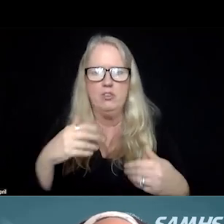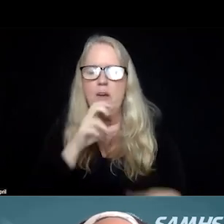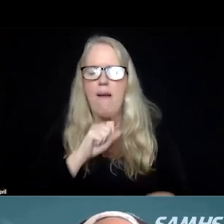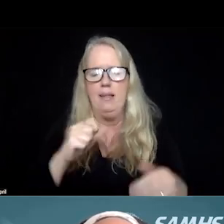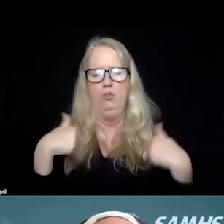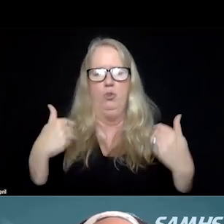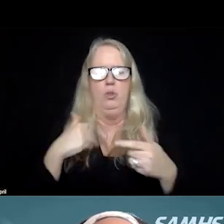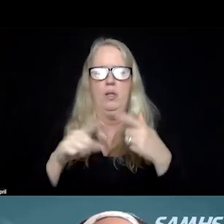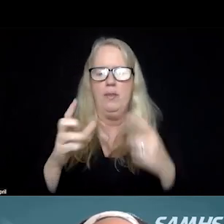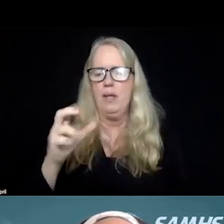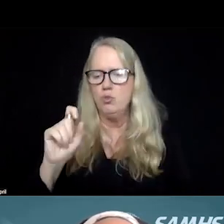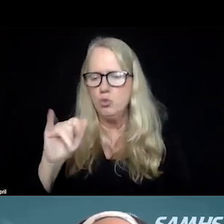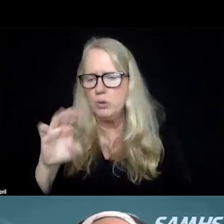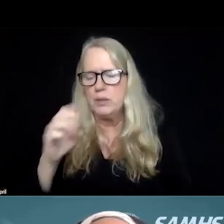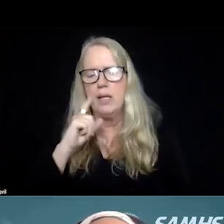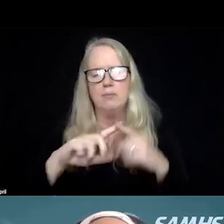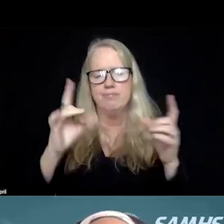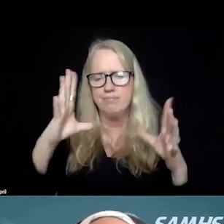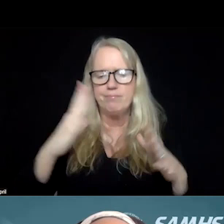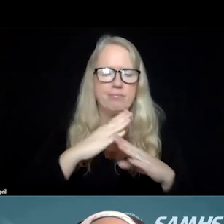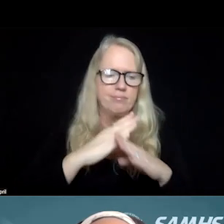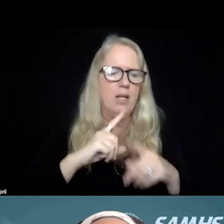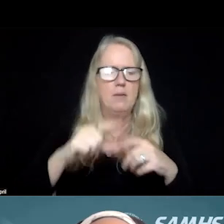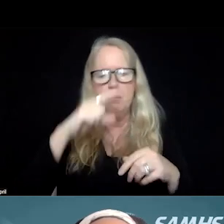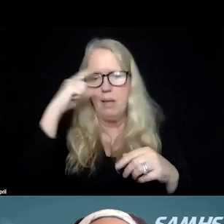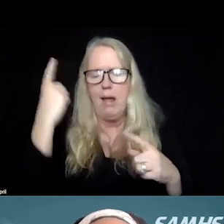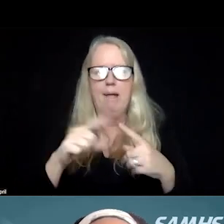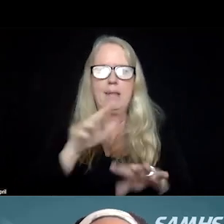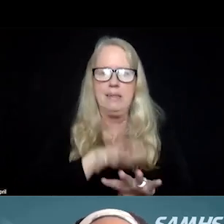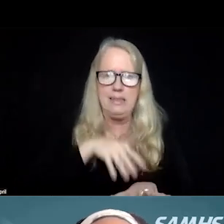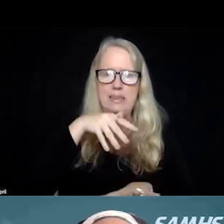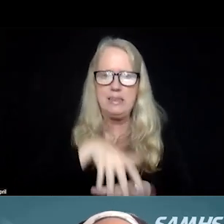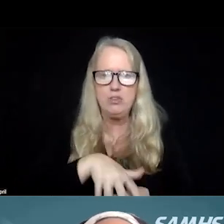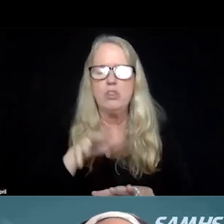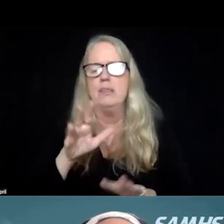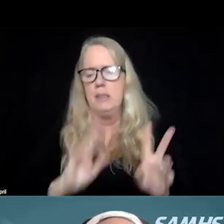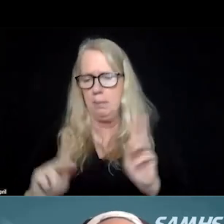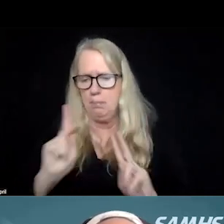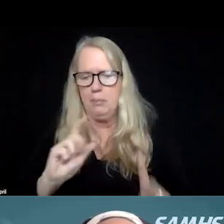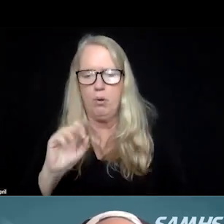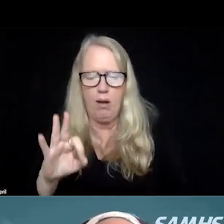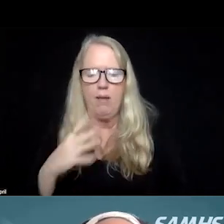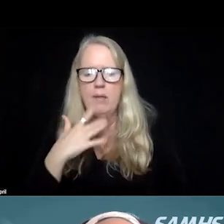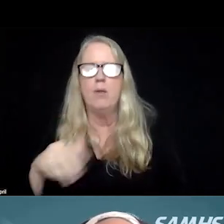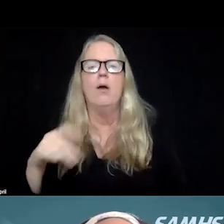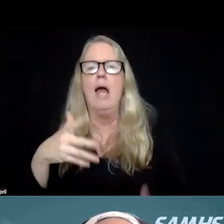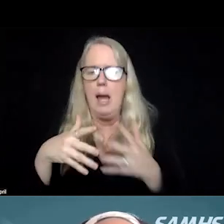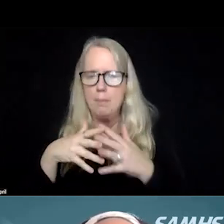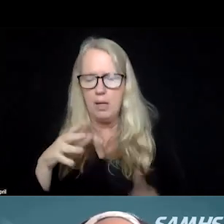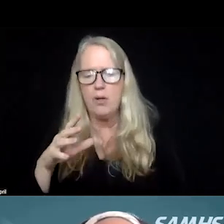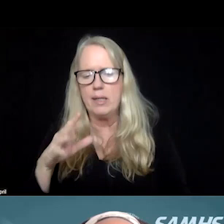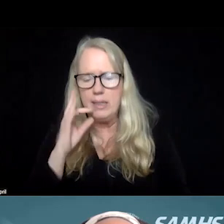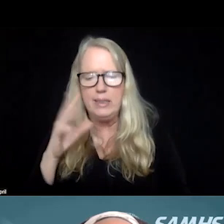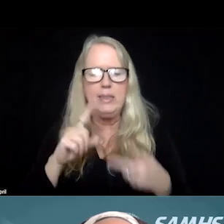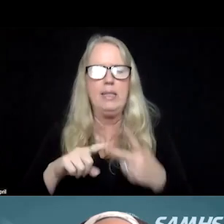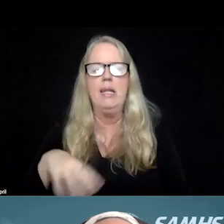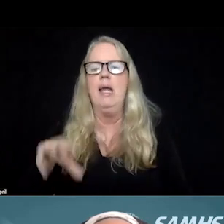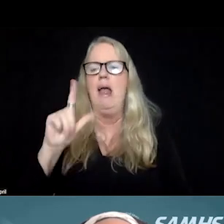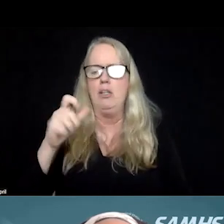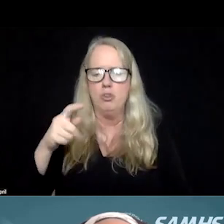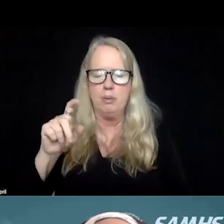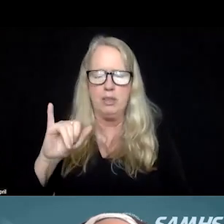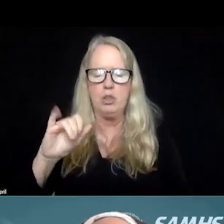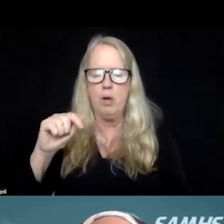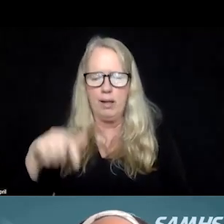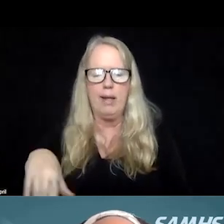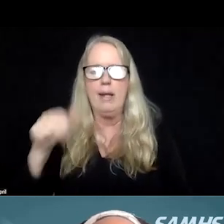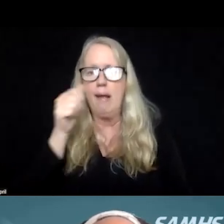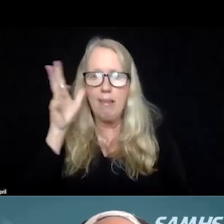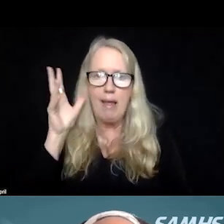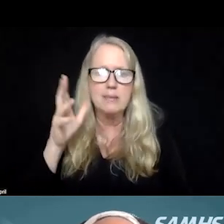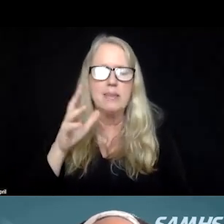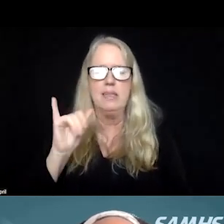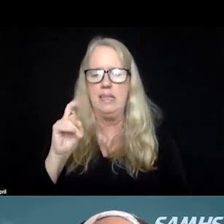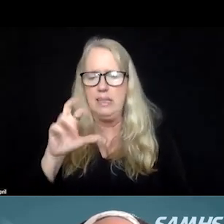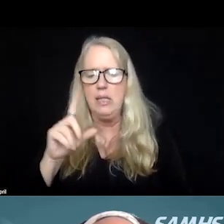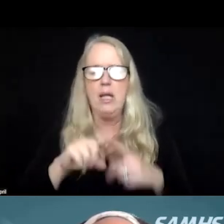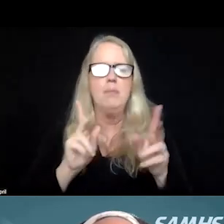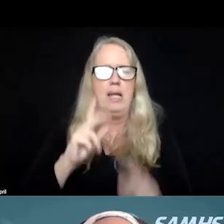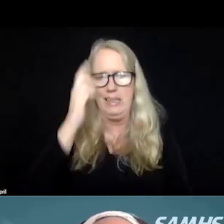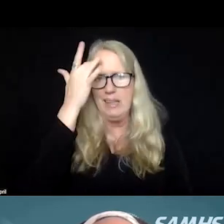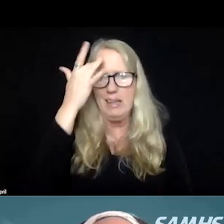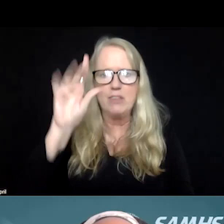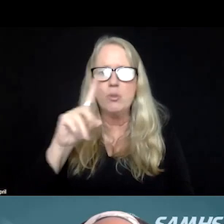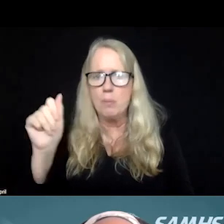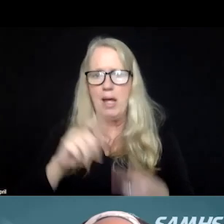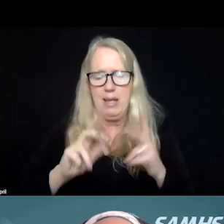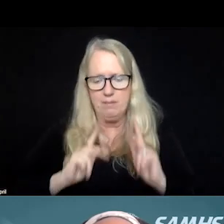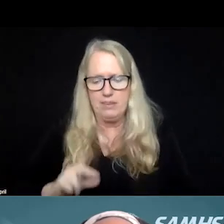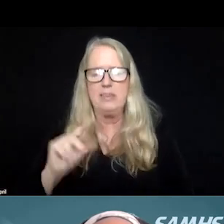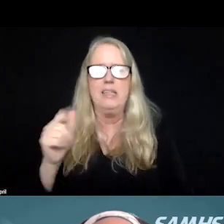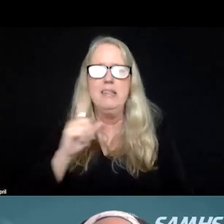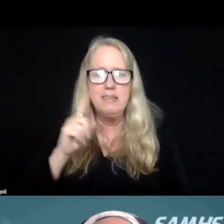AND INDIVIDUALS WHO ARE DEAF AND HARD OF HEARING AND CHILDREN AND